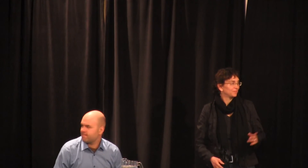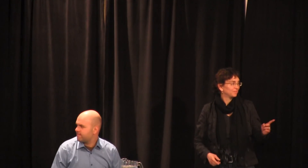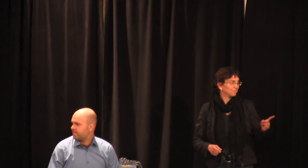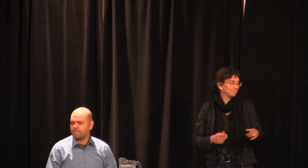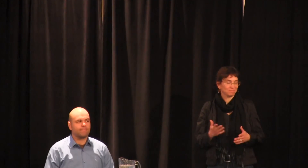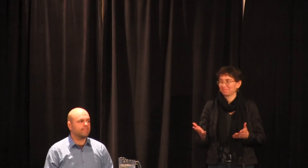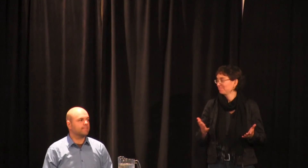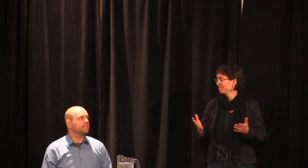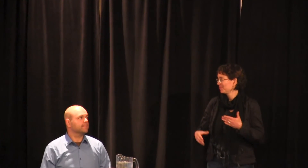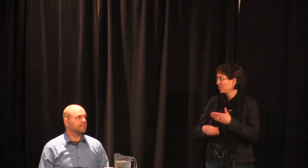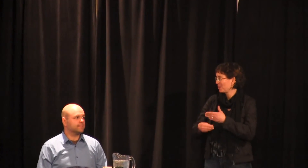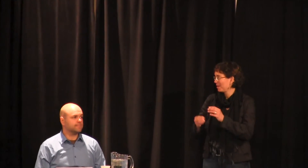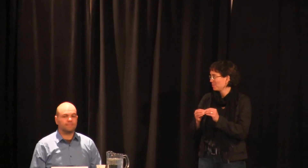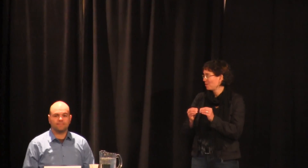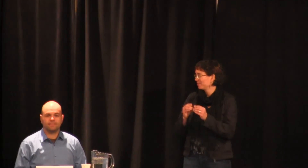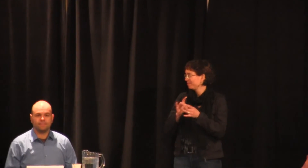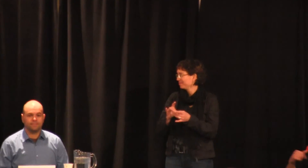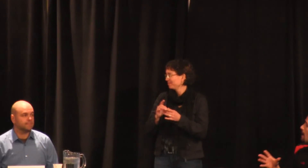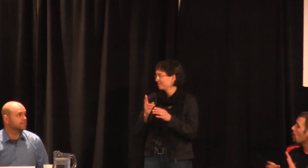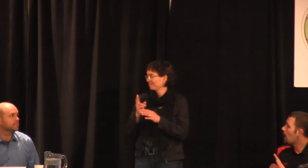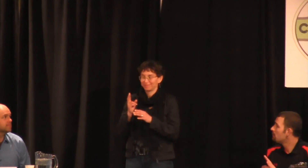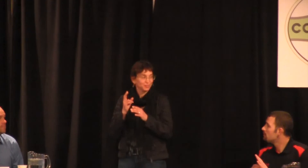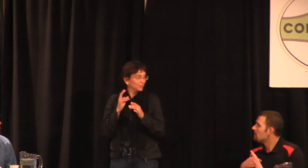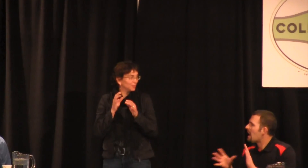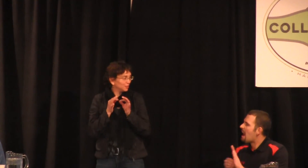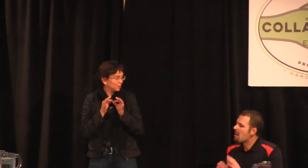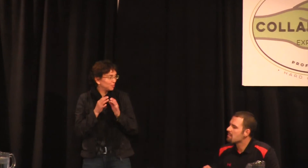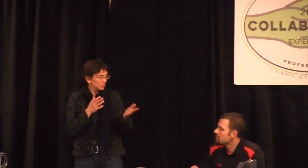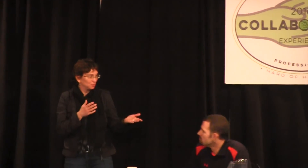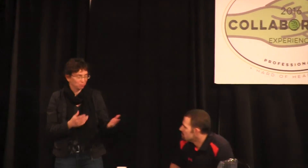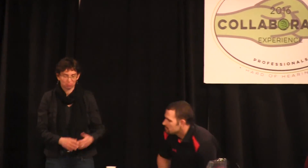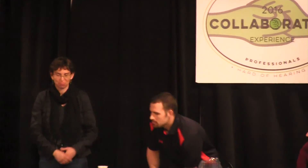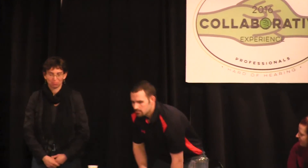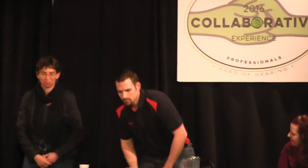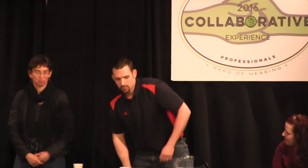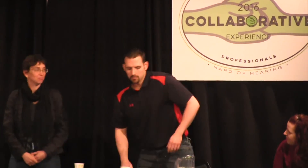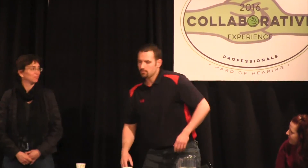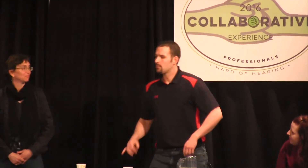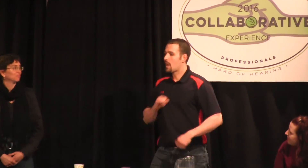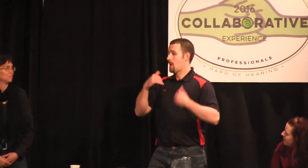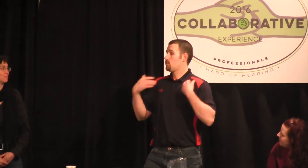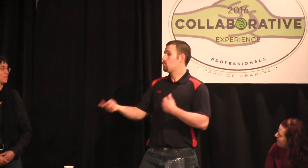Elise: Anyone else want to add an answer? Kyle: I can add to that.